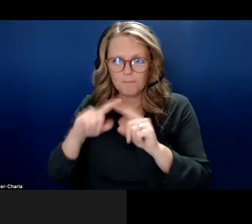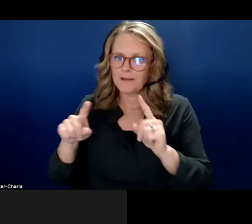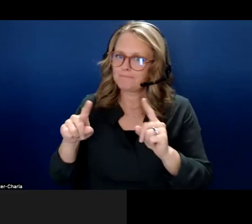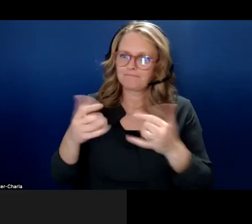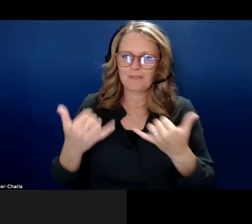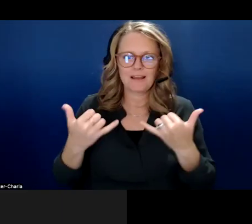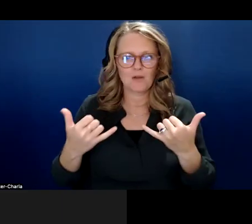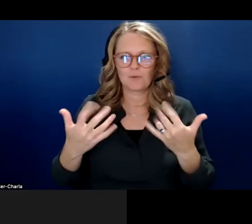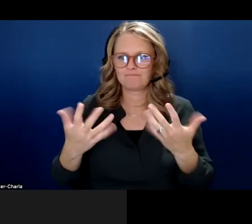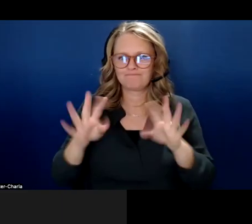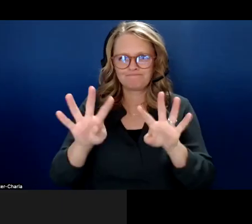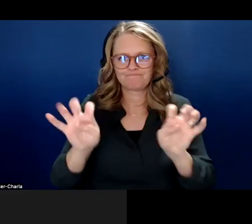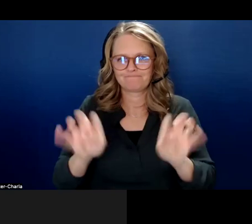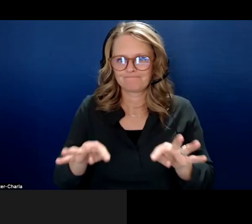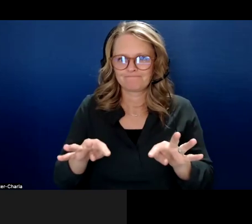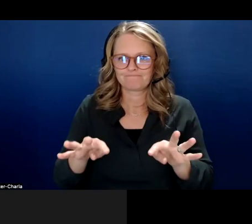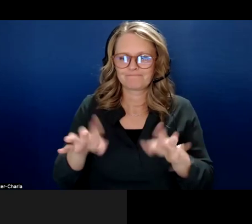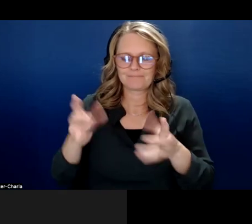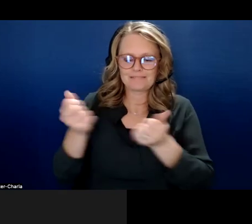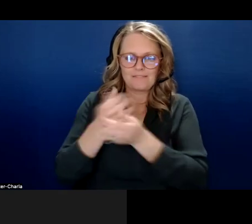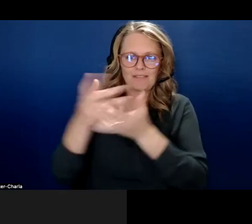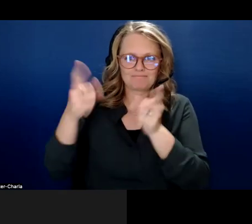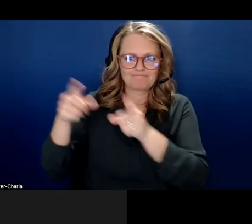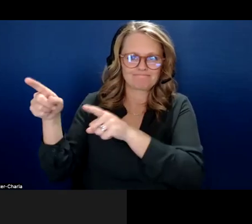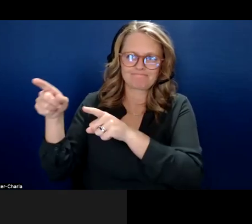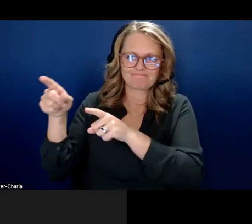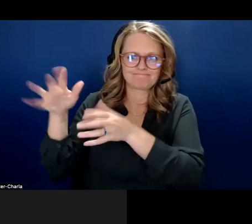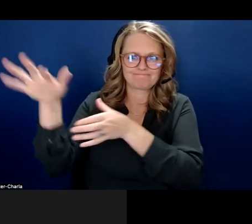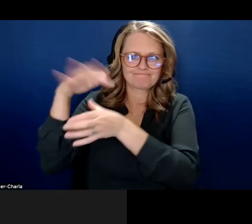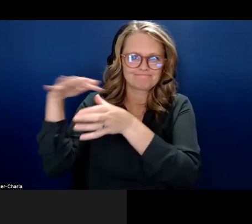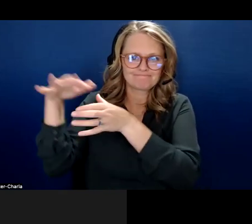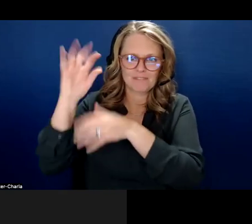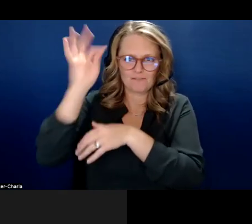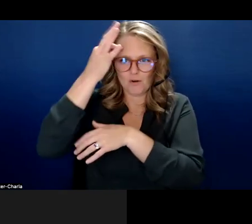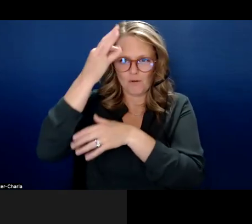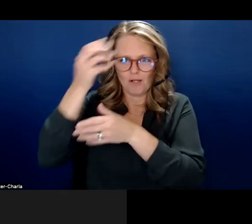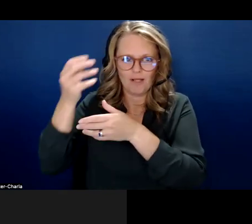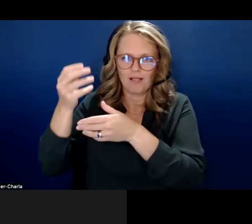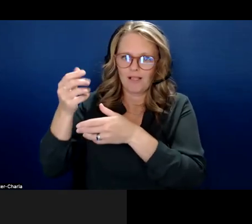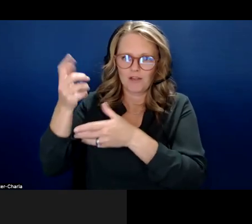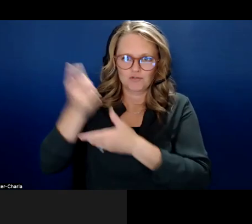with Federal grant funding these days. We don't want to hang our hat on that.